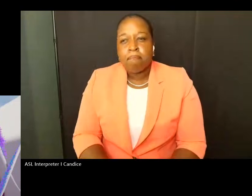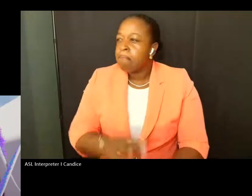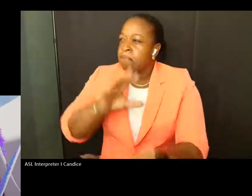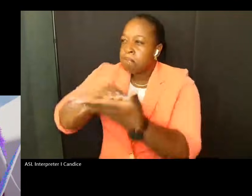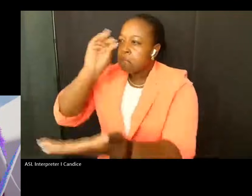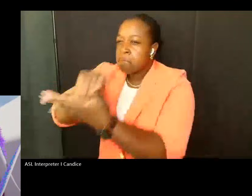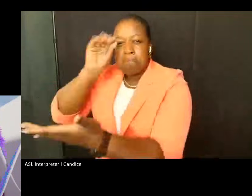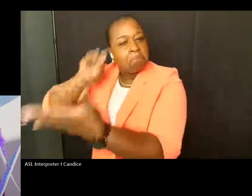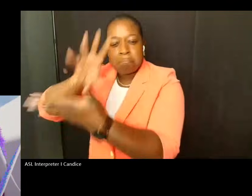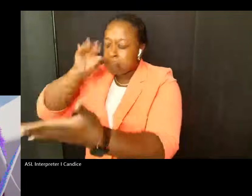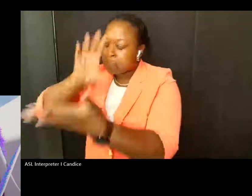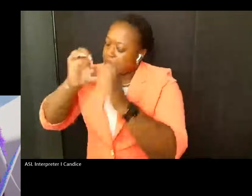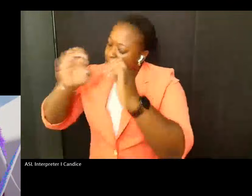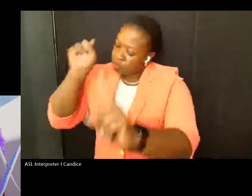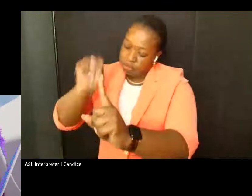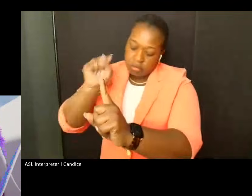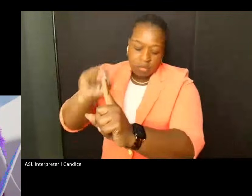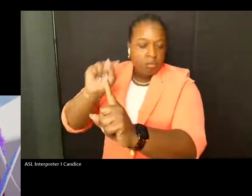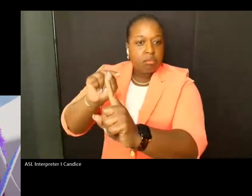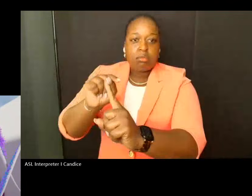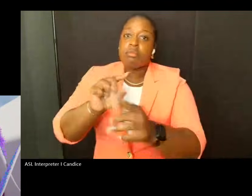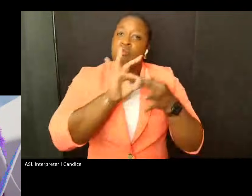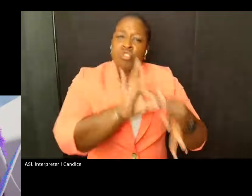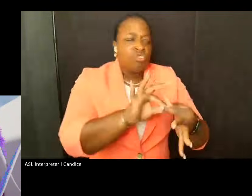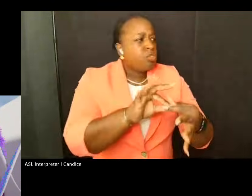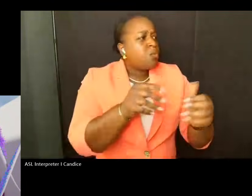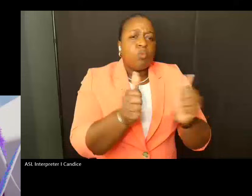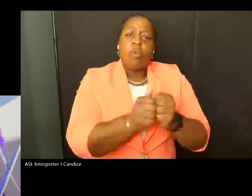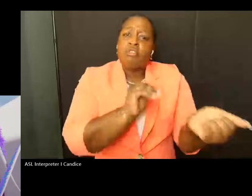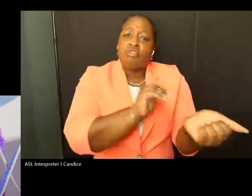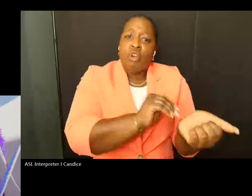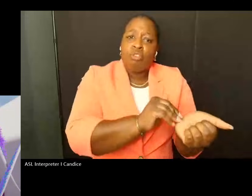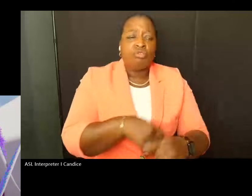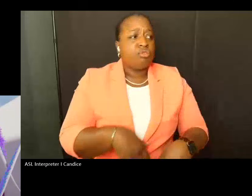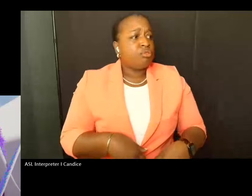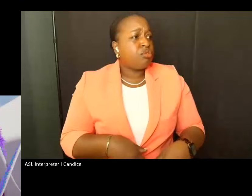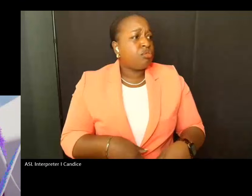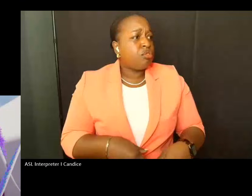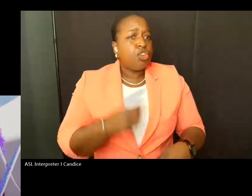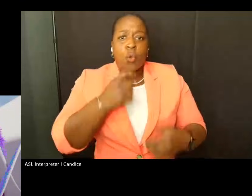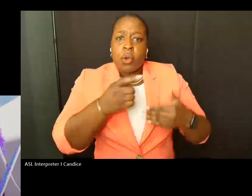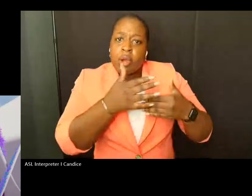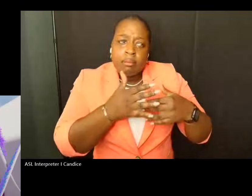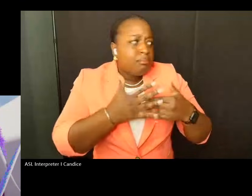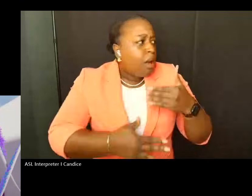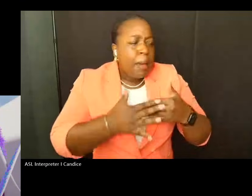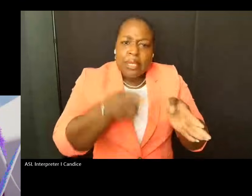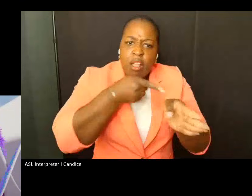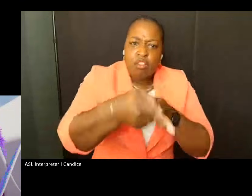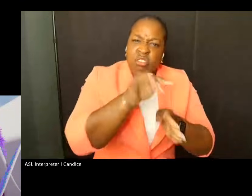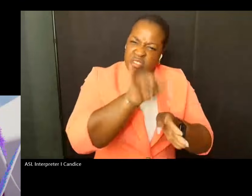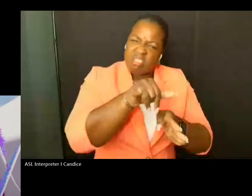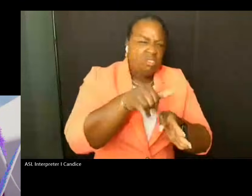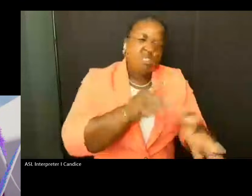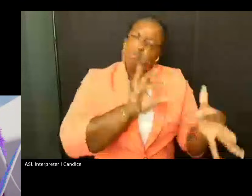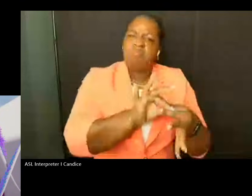relationships as much as you can with your doctors. And I think, for me personally,